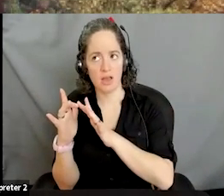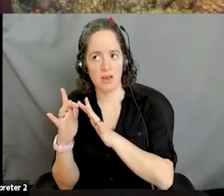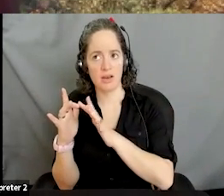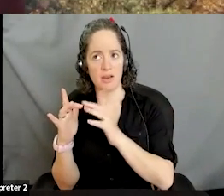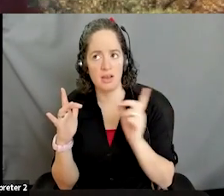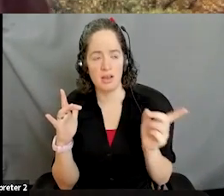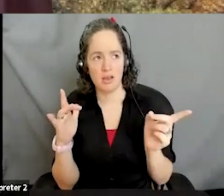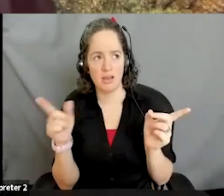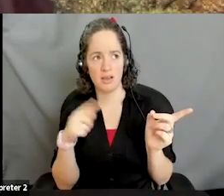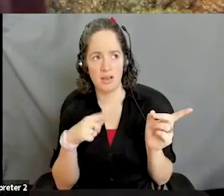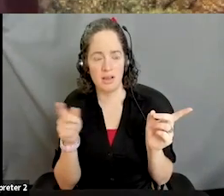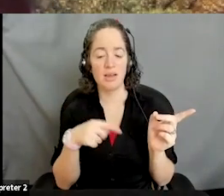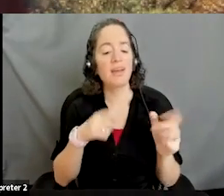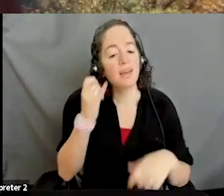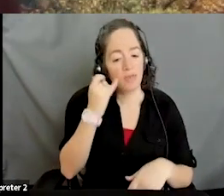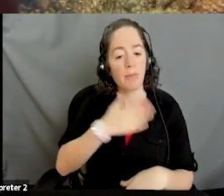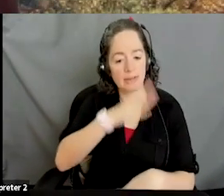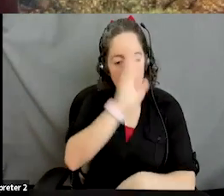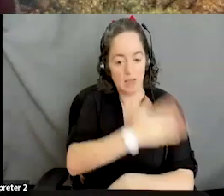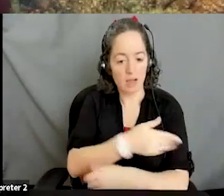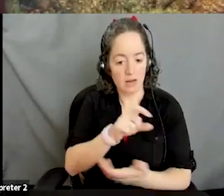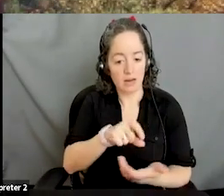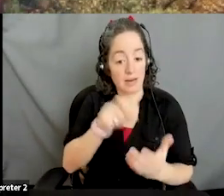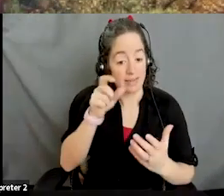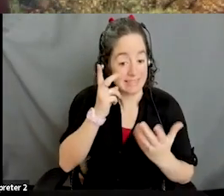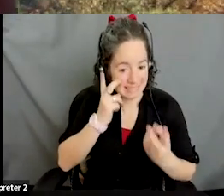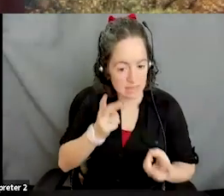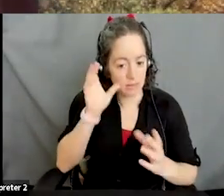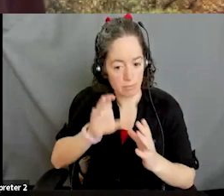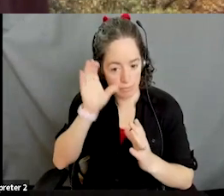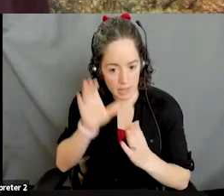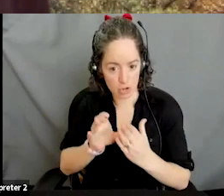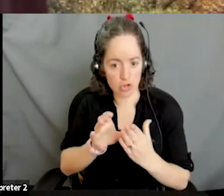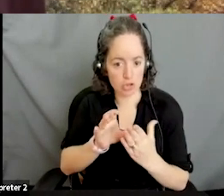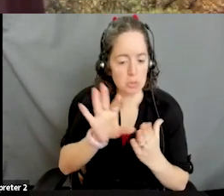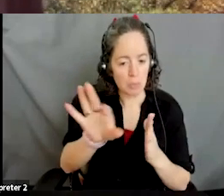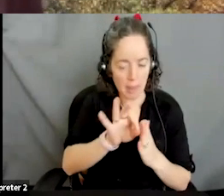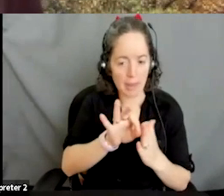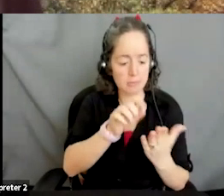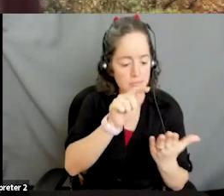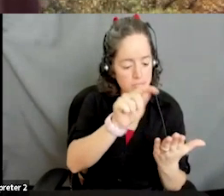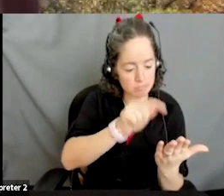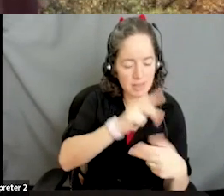in a restaurant experience, it's not completely different from the way we--